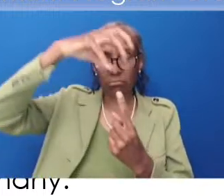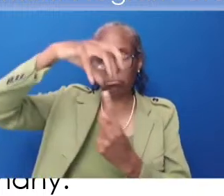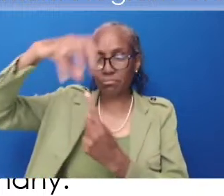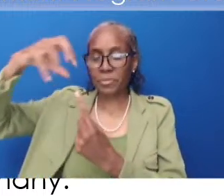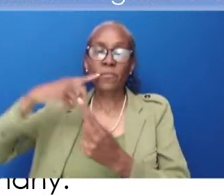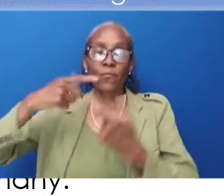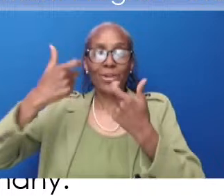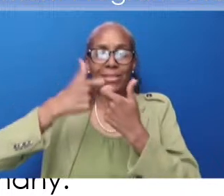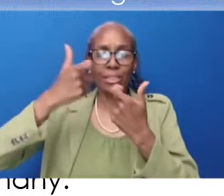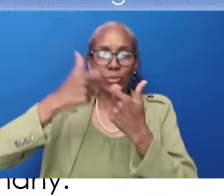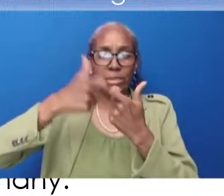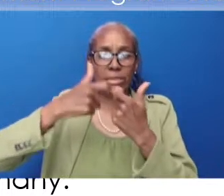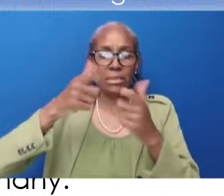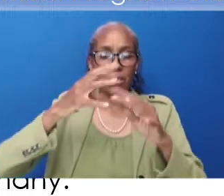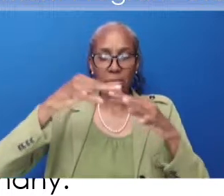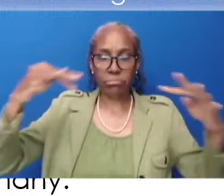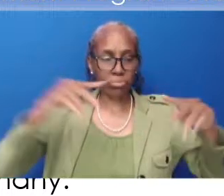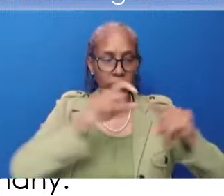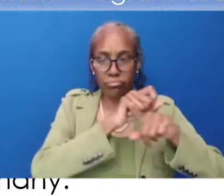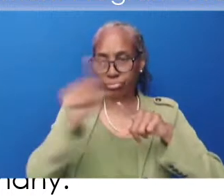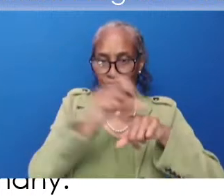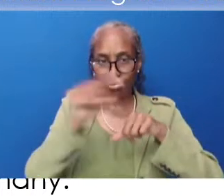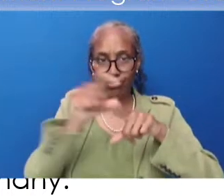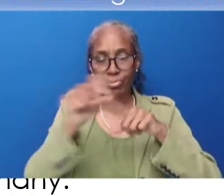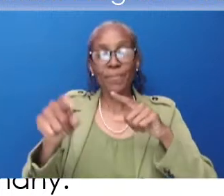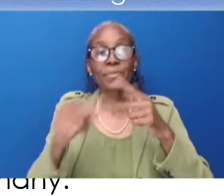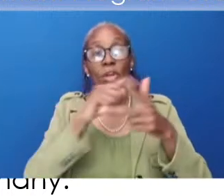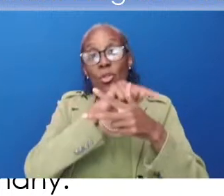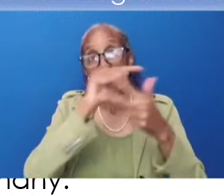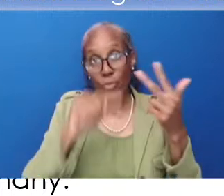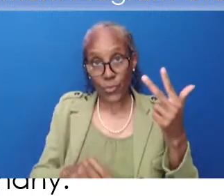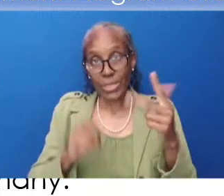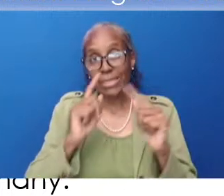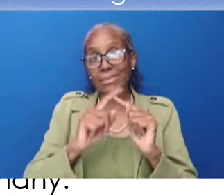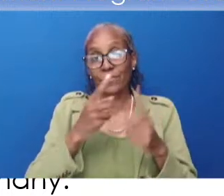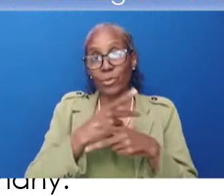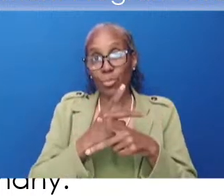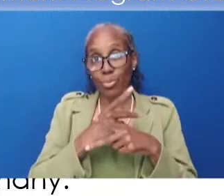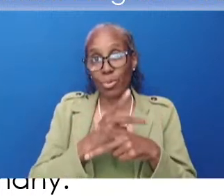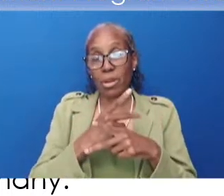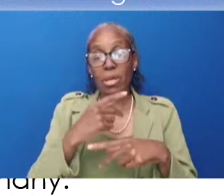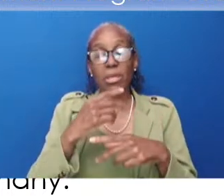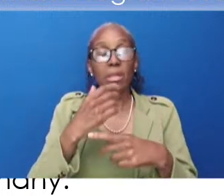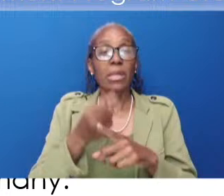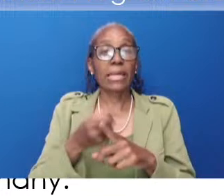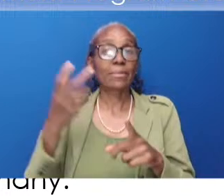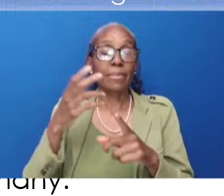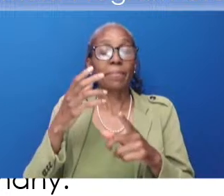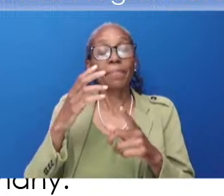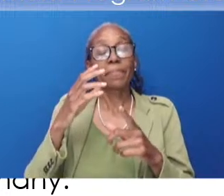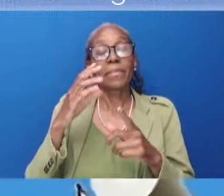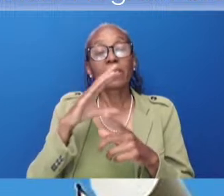YOUR SCREEN, THAT'S USED FOR